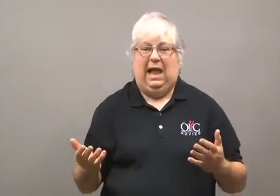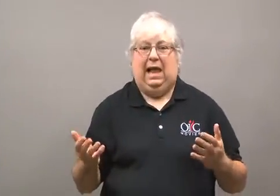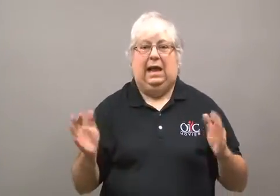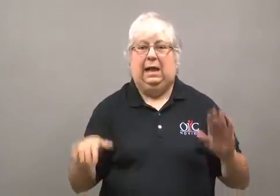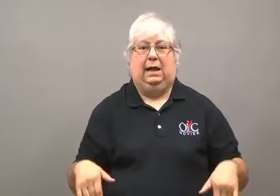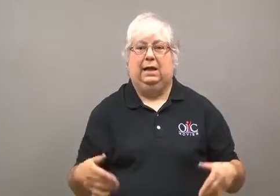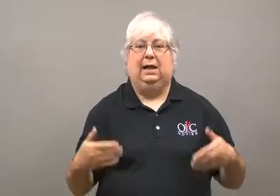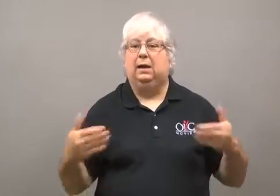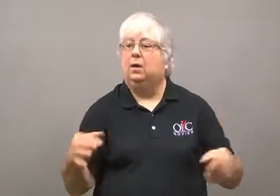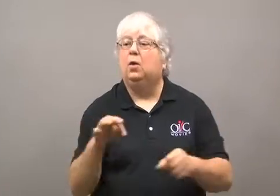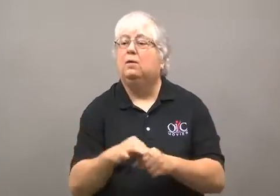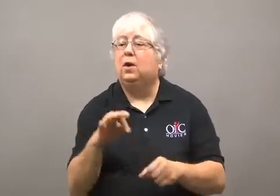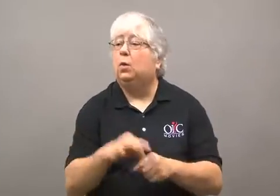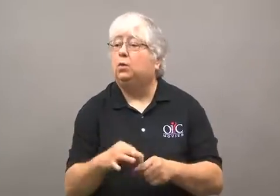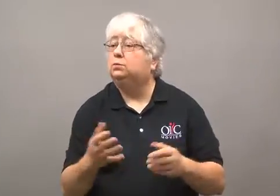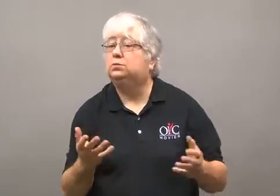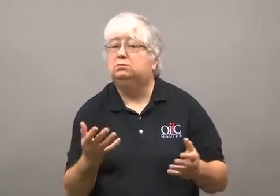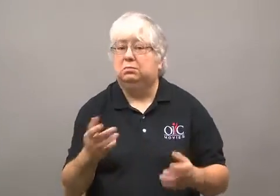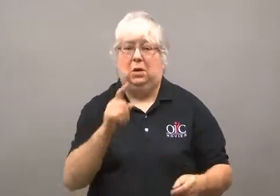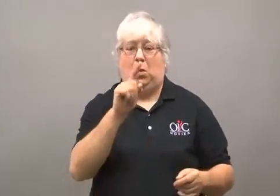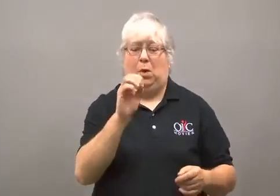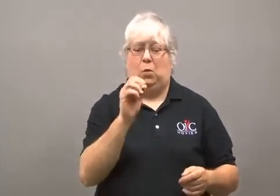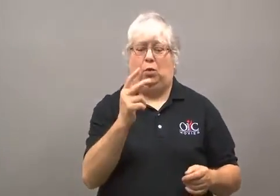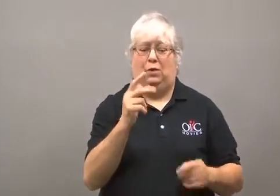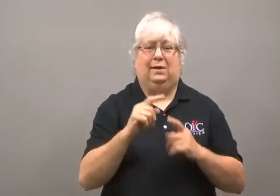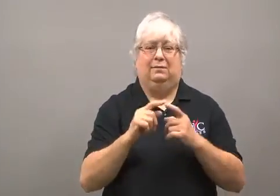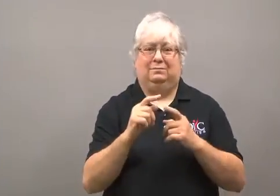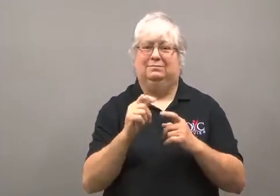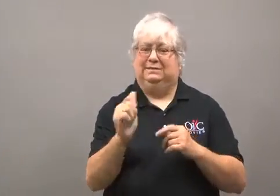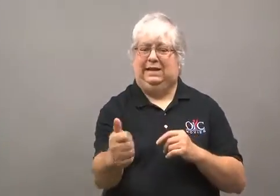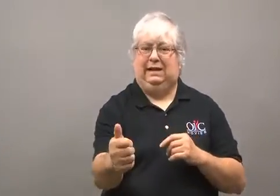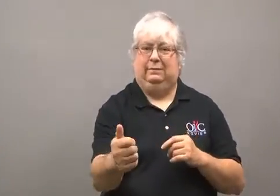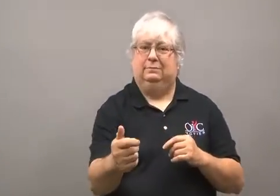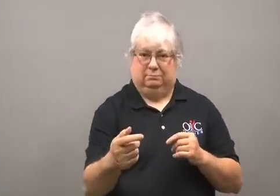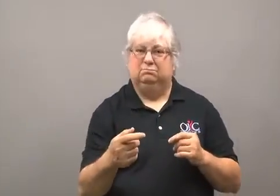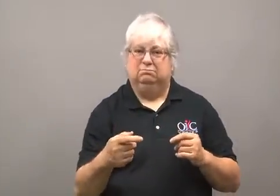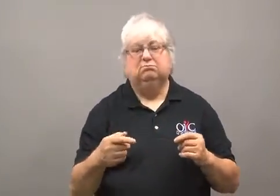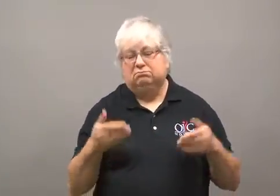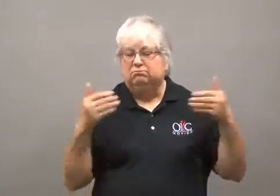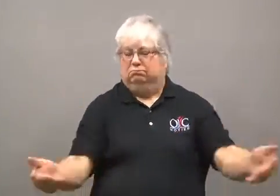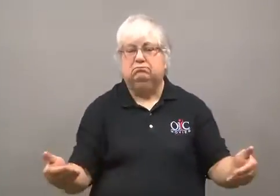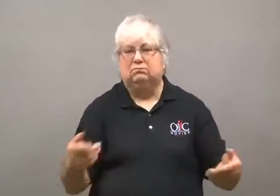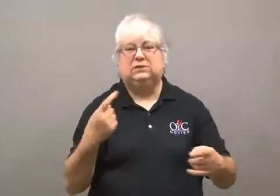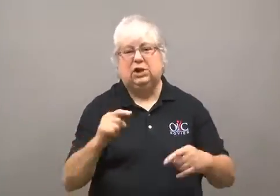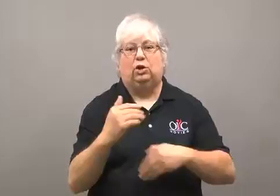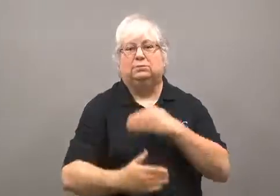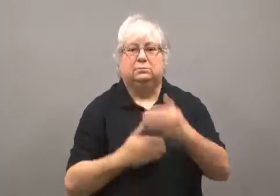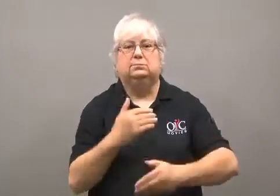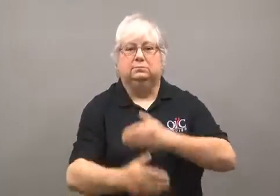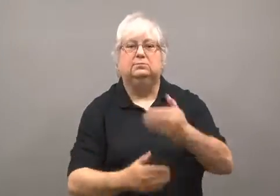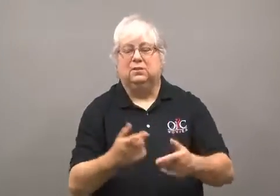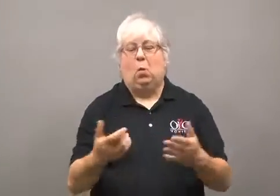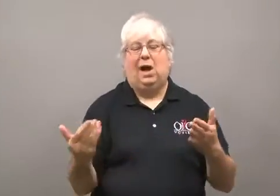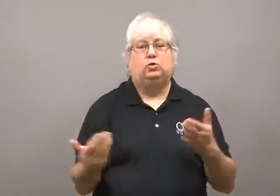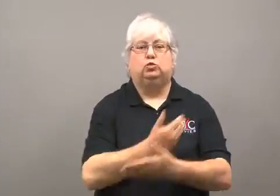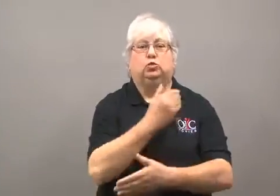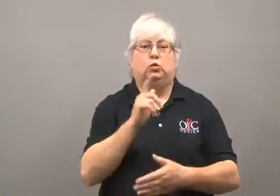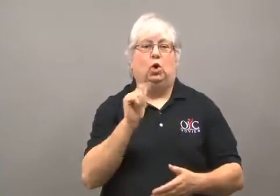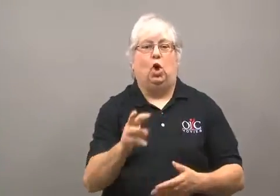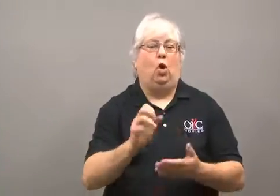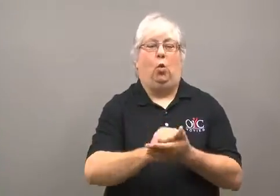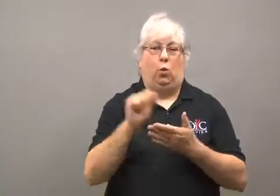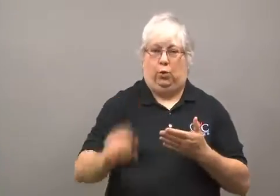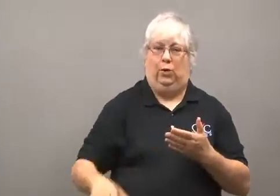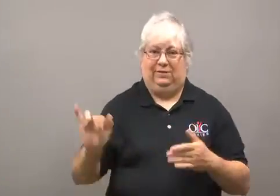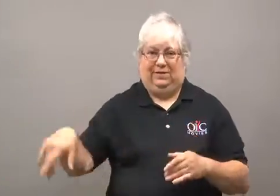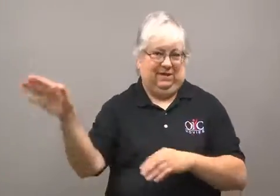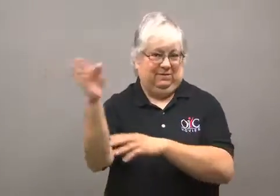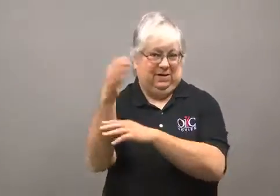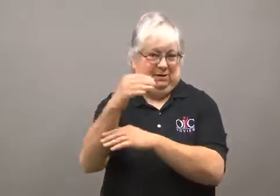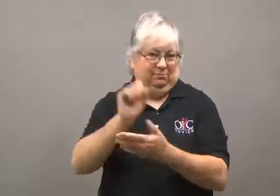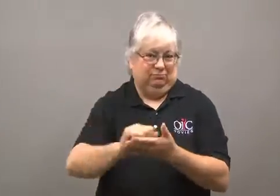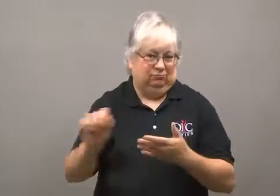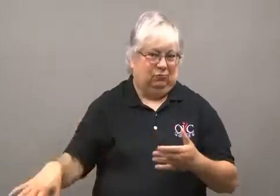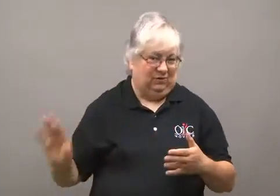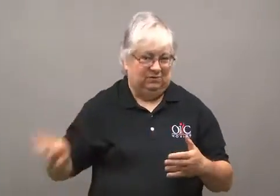they voted 103 - 10 to start working on a new law removing the flag from the grounds.